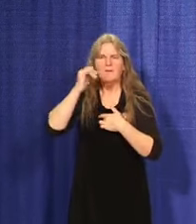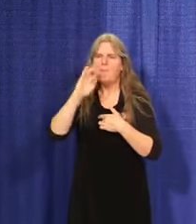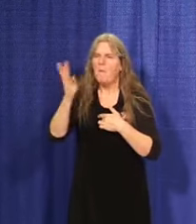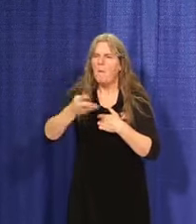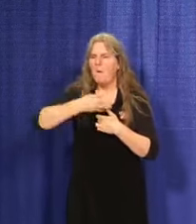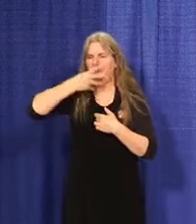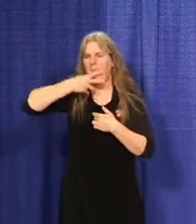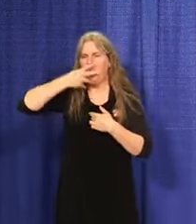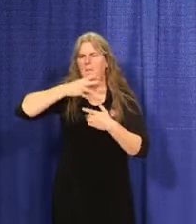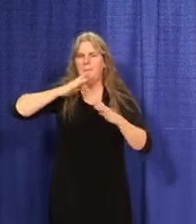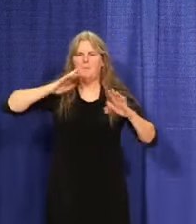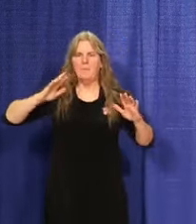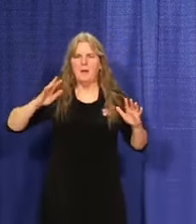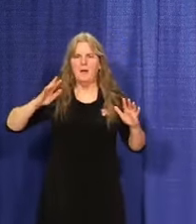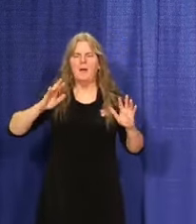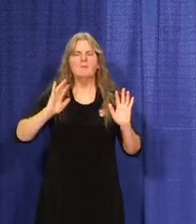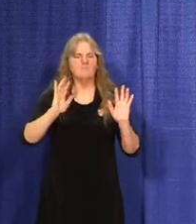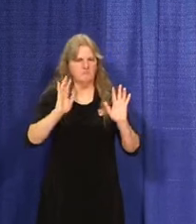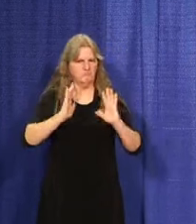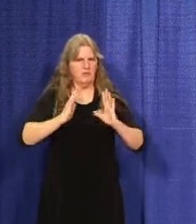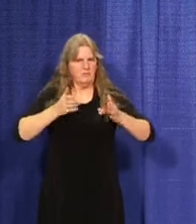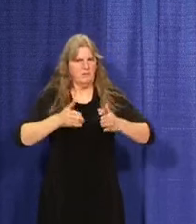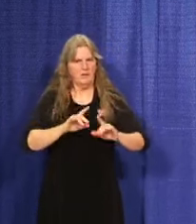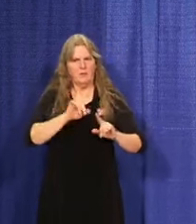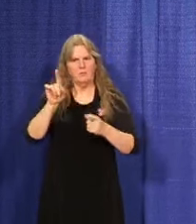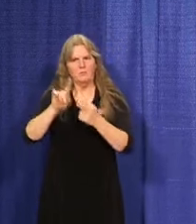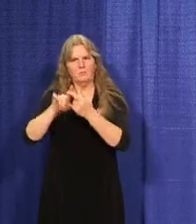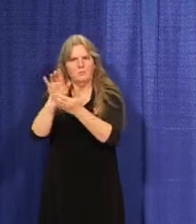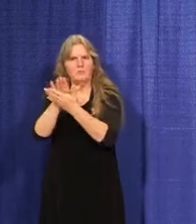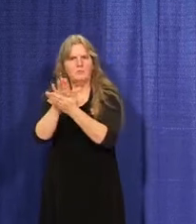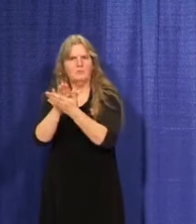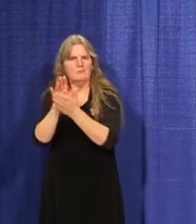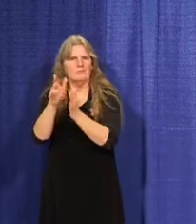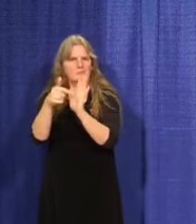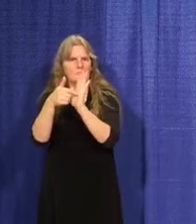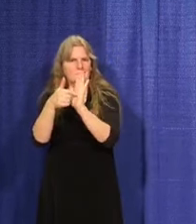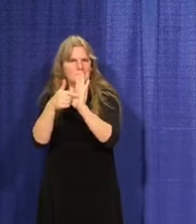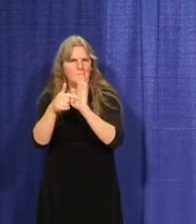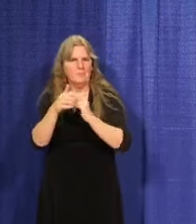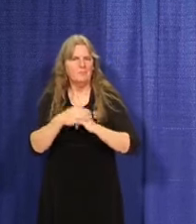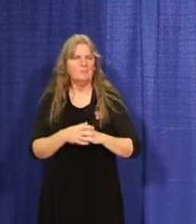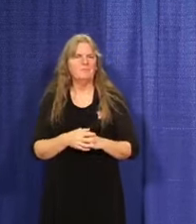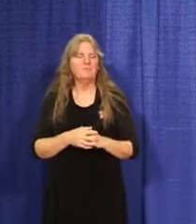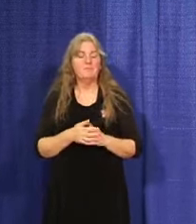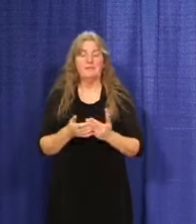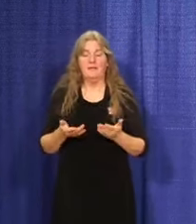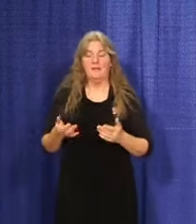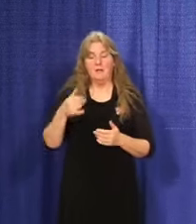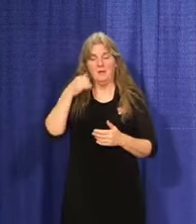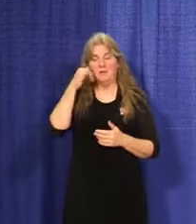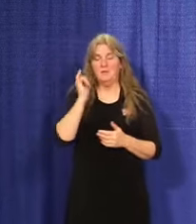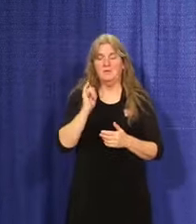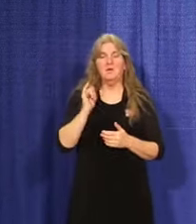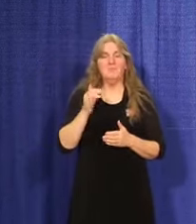well, that we can allow that to go to school, recognizing that in our territory it is a -- an